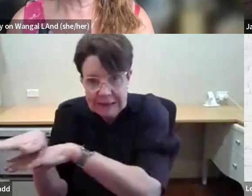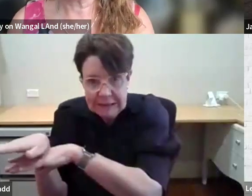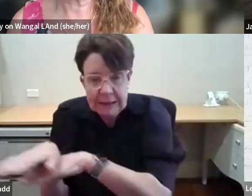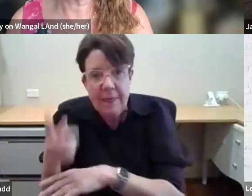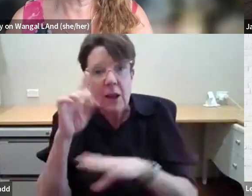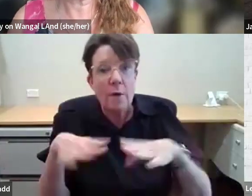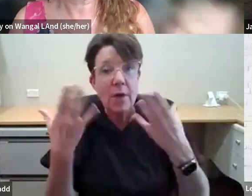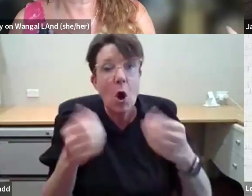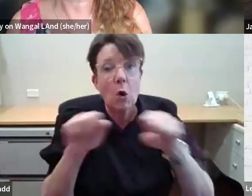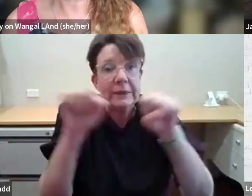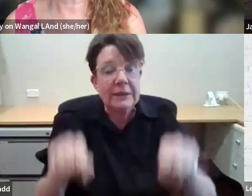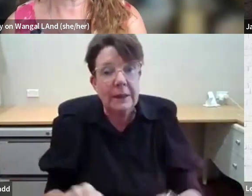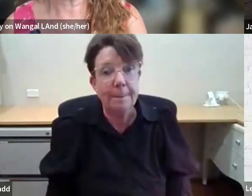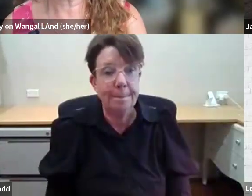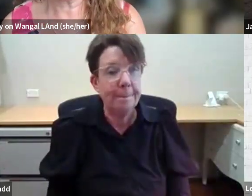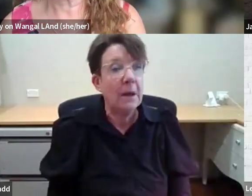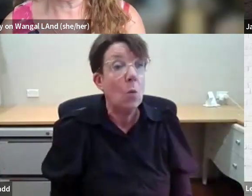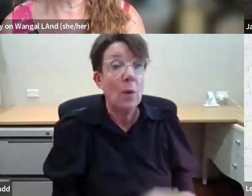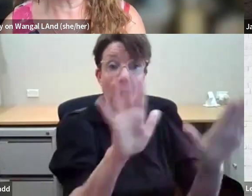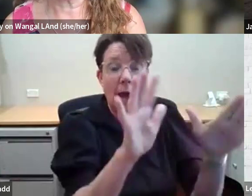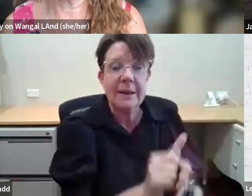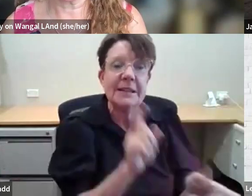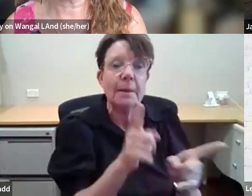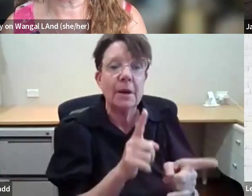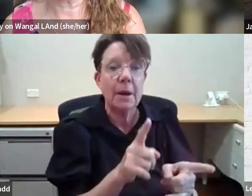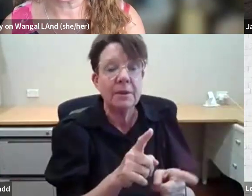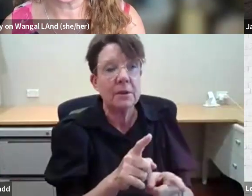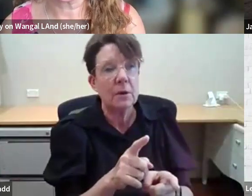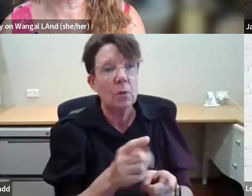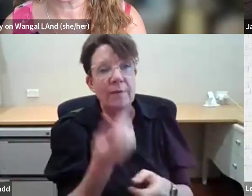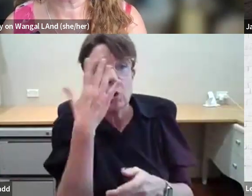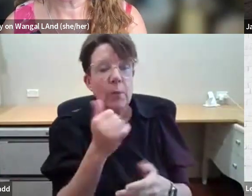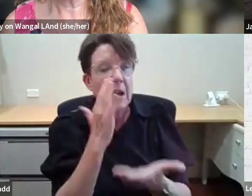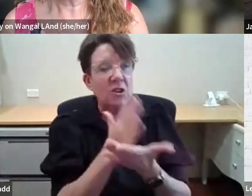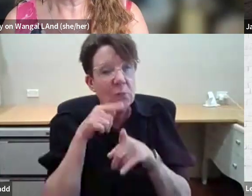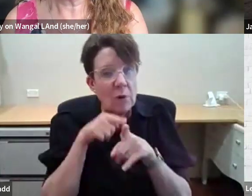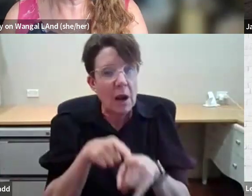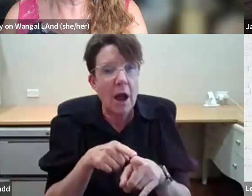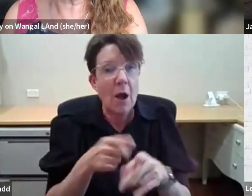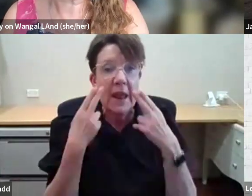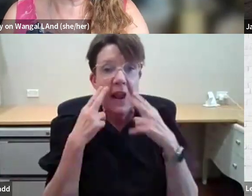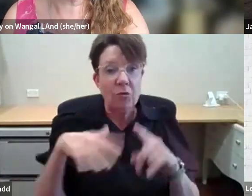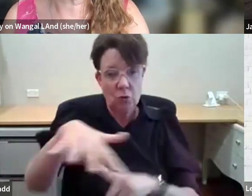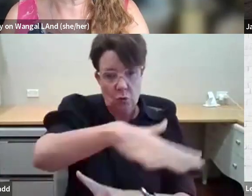To be able to look to our systems and think a bit more systemically, and other sectors are a